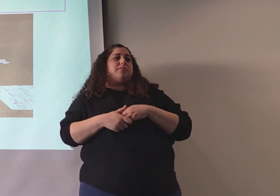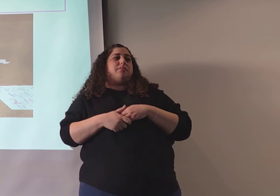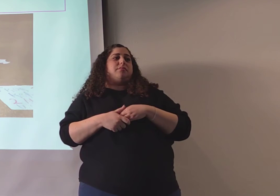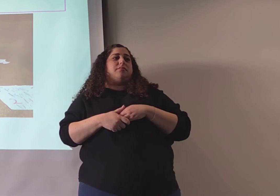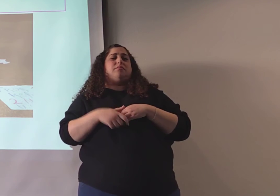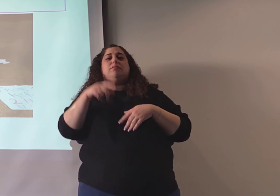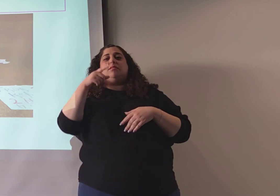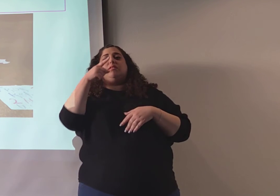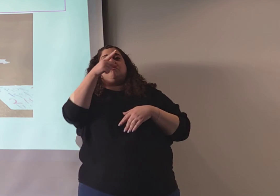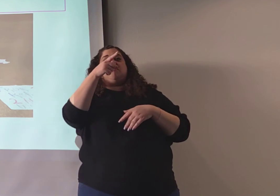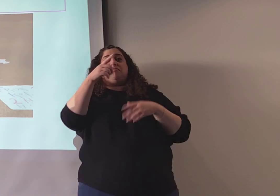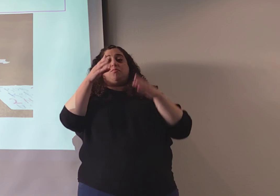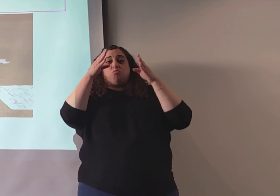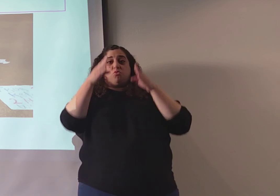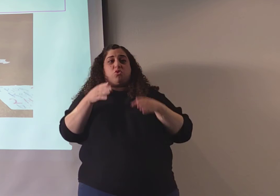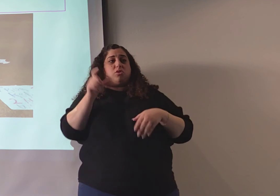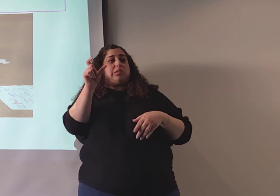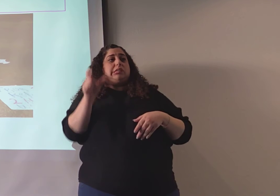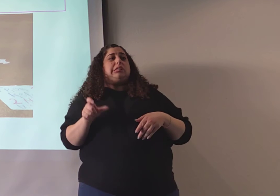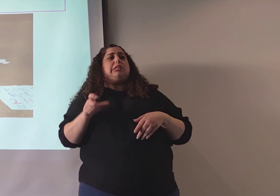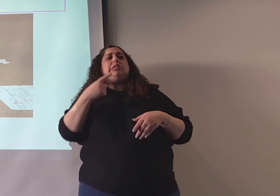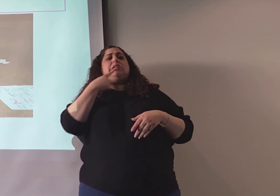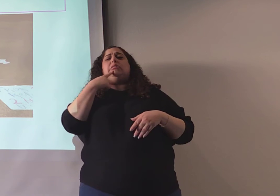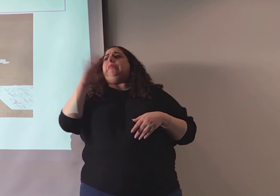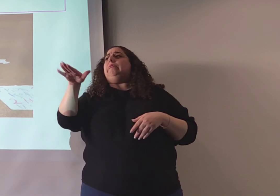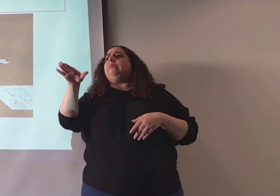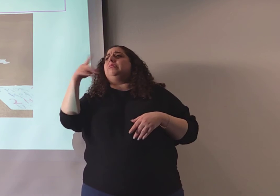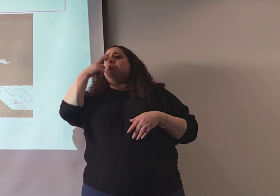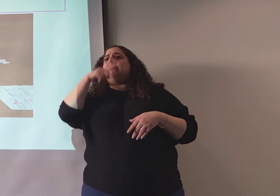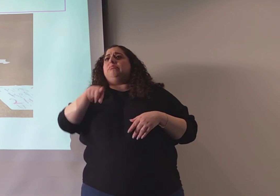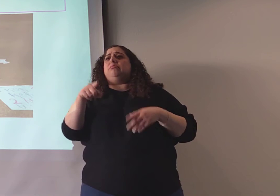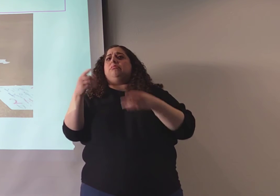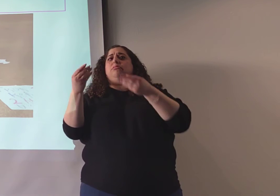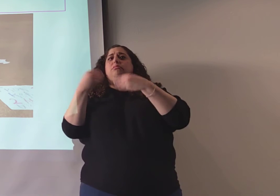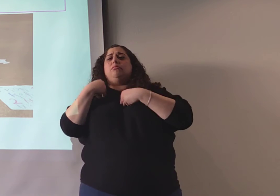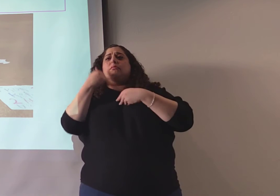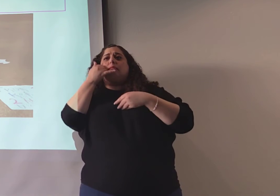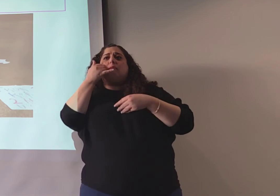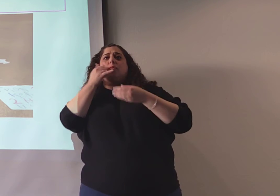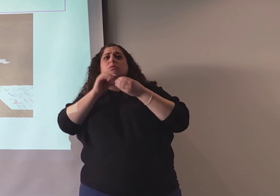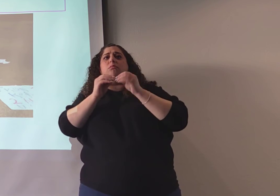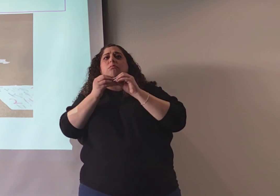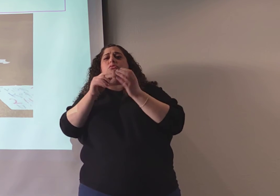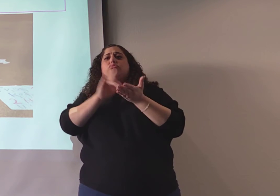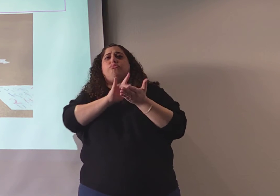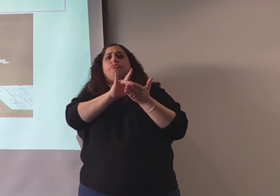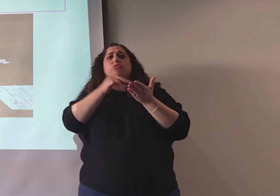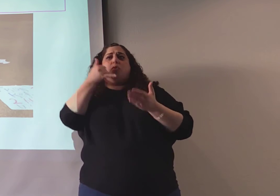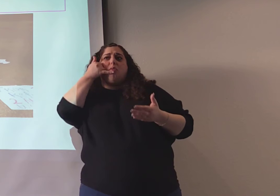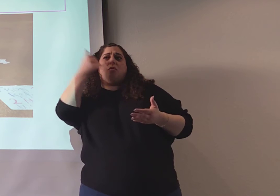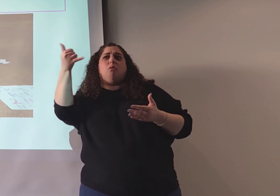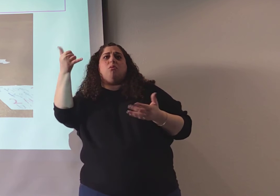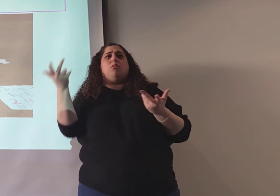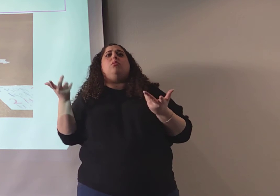has interpretation services available through her that she might be able to, if they come